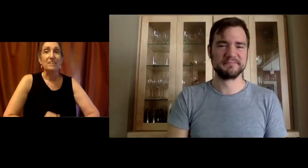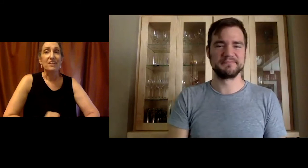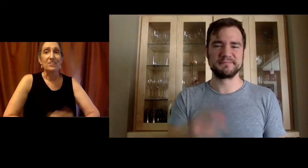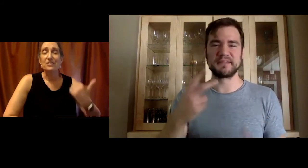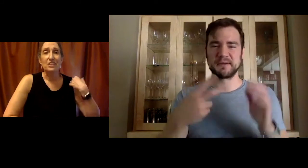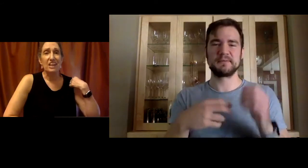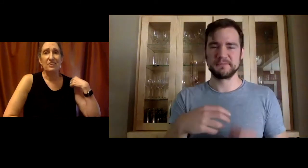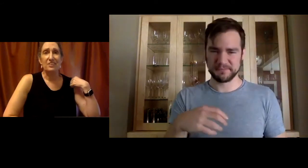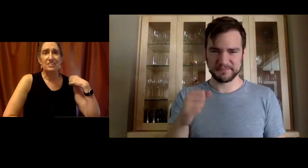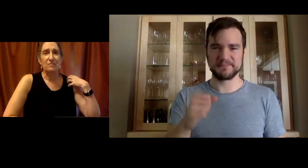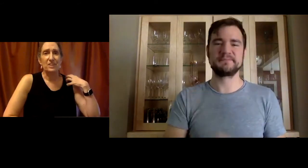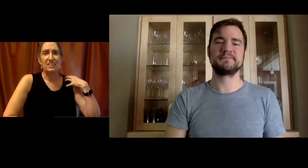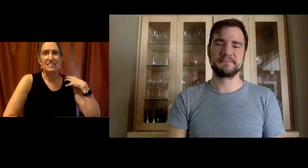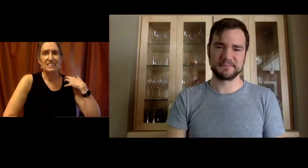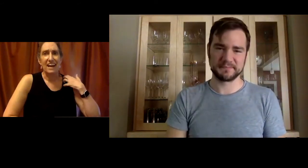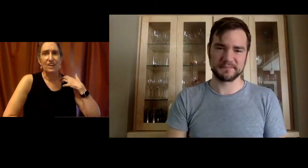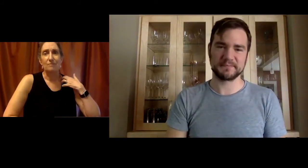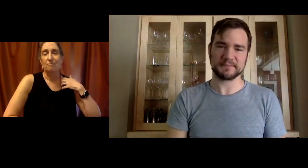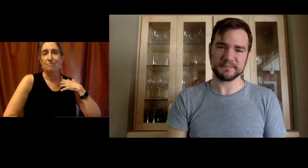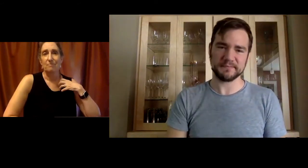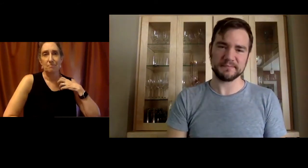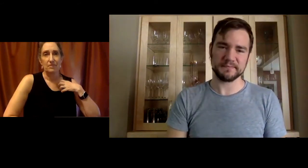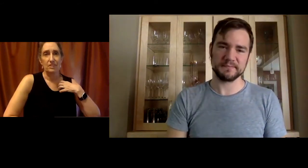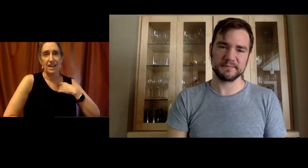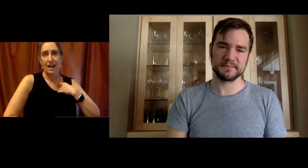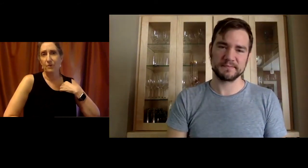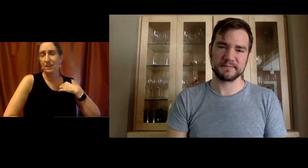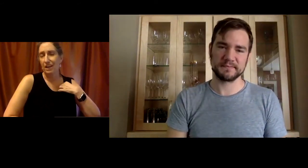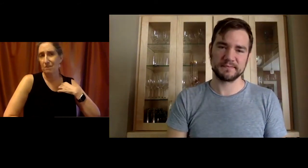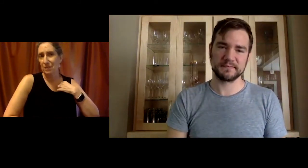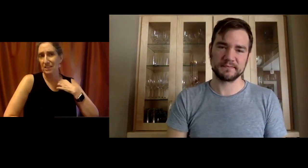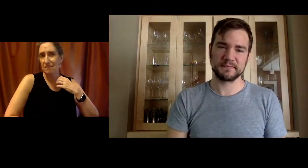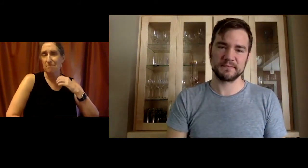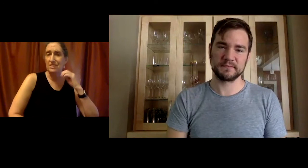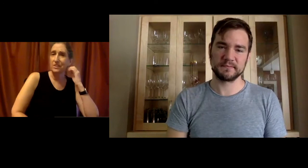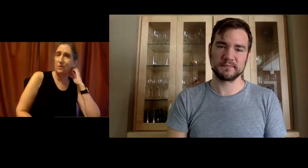but then also there's a lot of great stuff going on in Seattle because Howie & Billy Seago